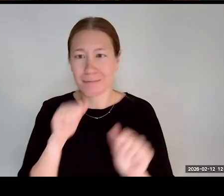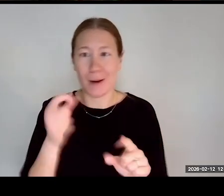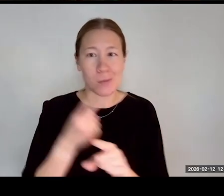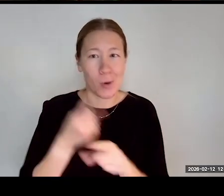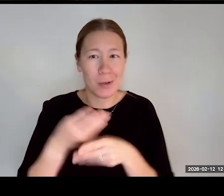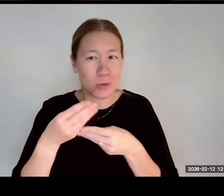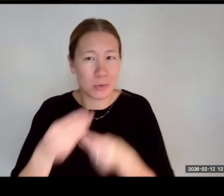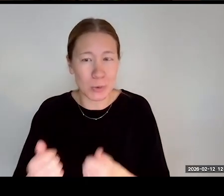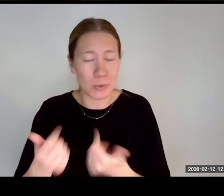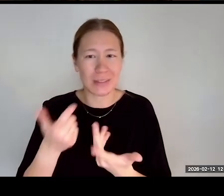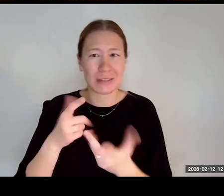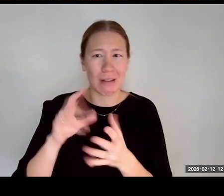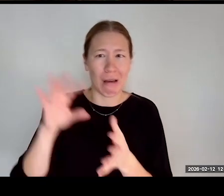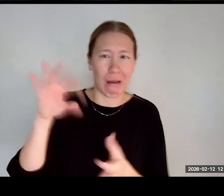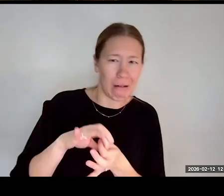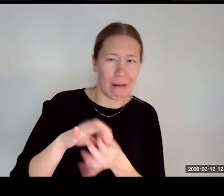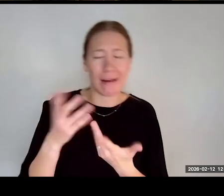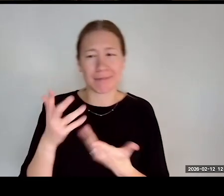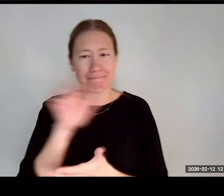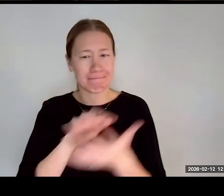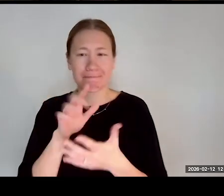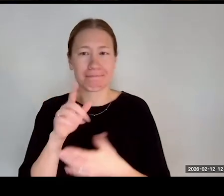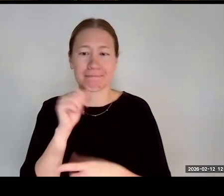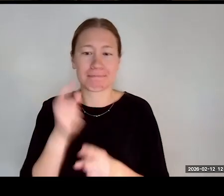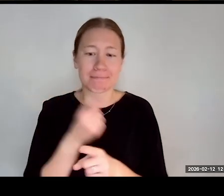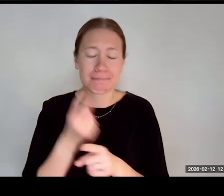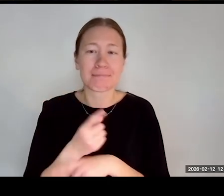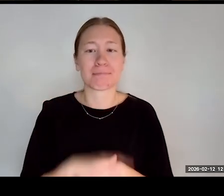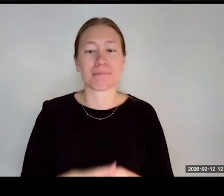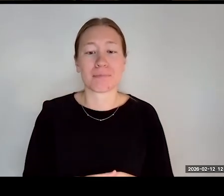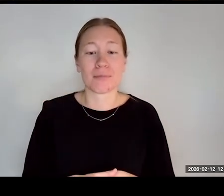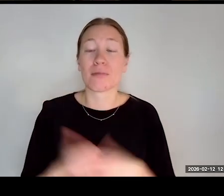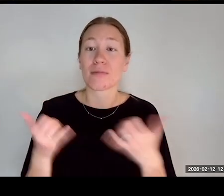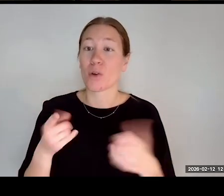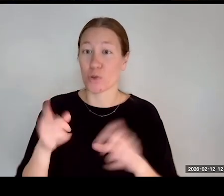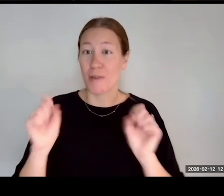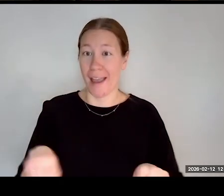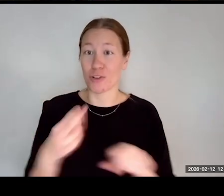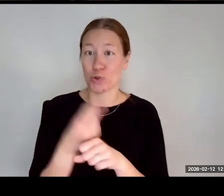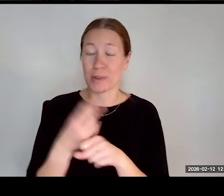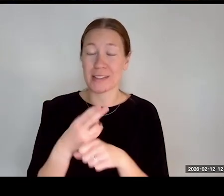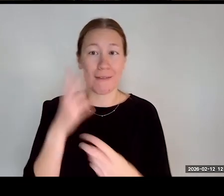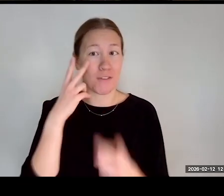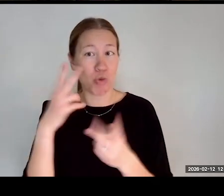An optional thing that you can do, and this helps with visual accessibility, is you can apply some visual styling, such as alternating color rows.